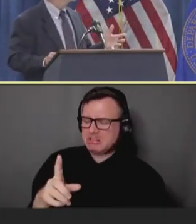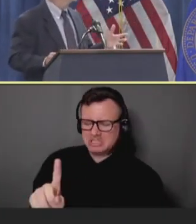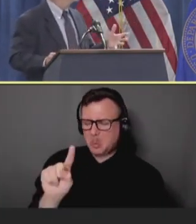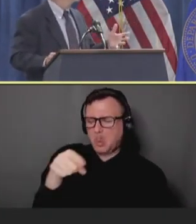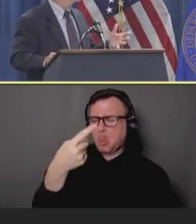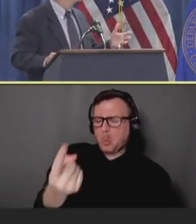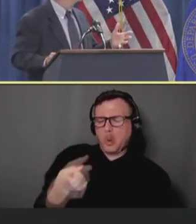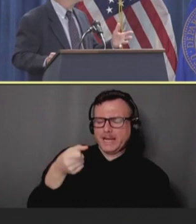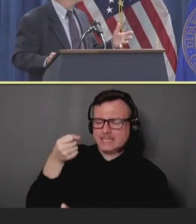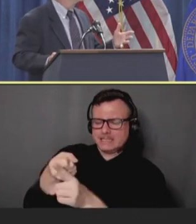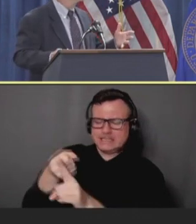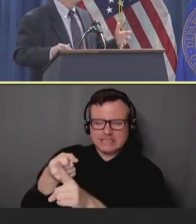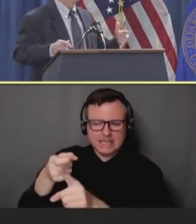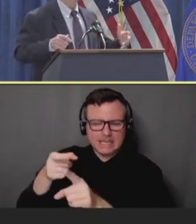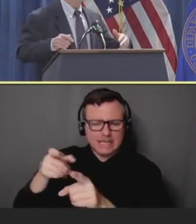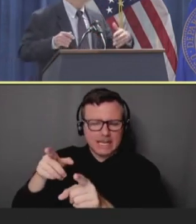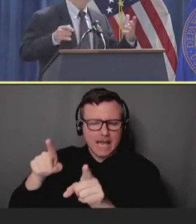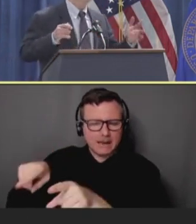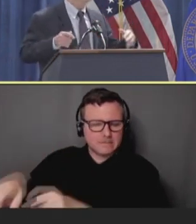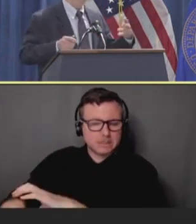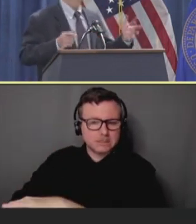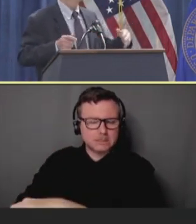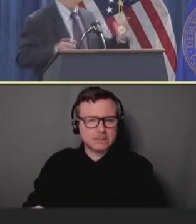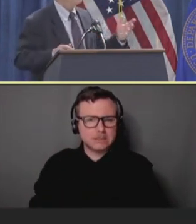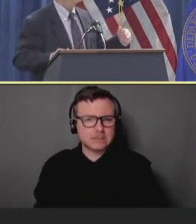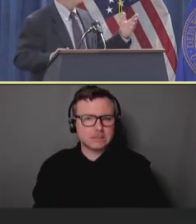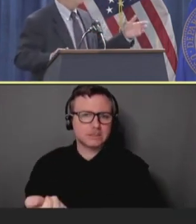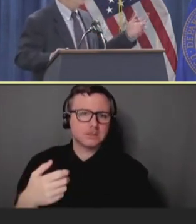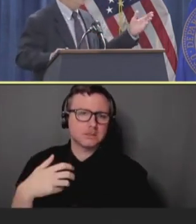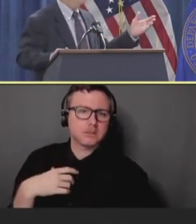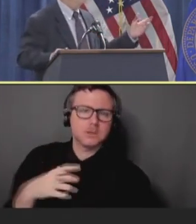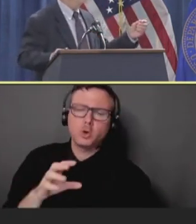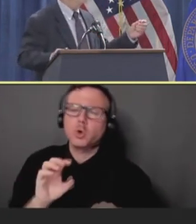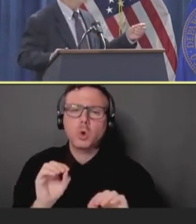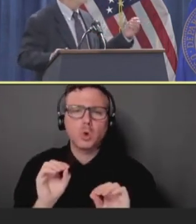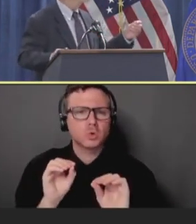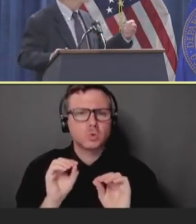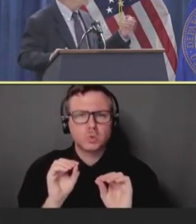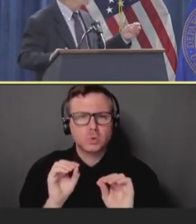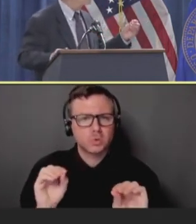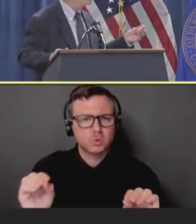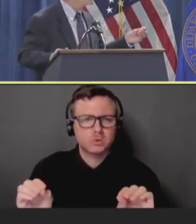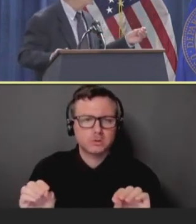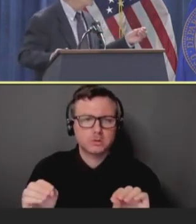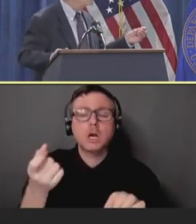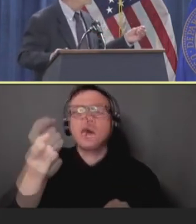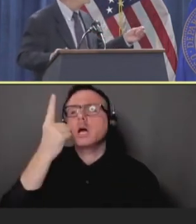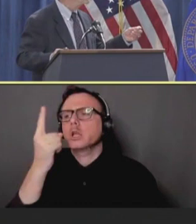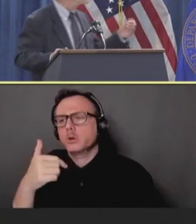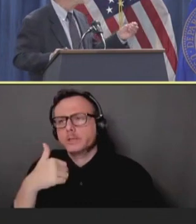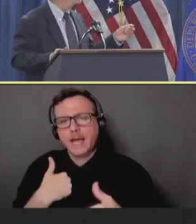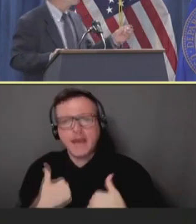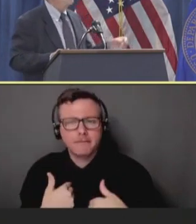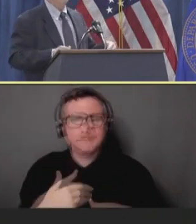You know, they have -- there's no sense that, as you said, there are lots of silent carriers and the like.